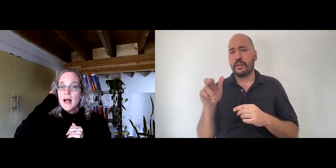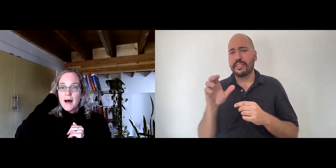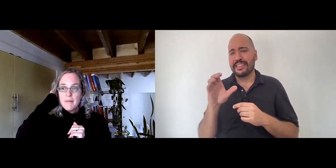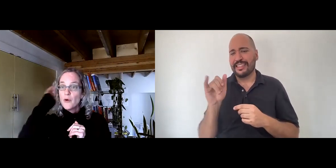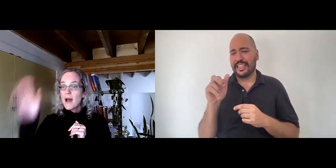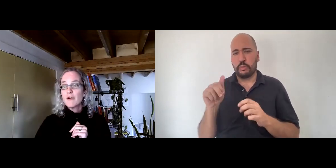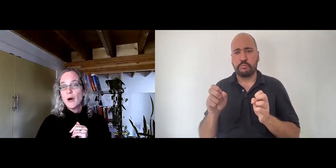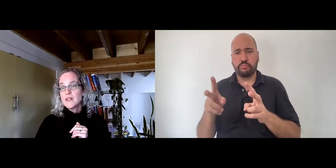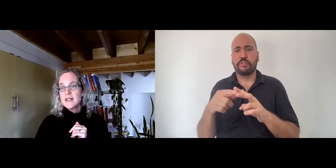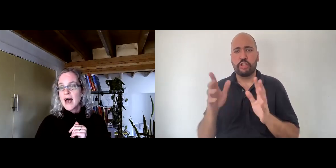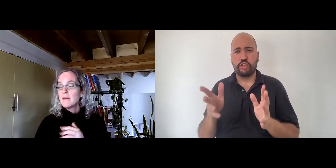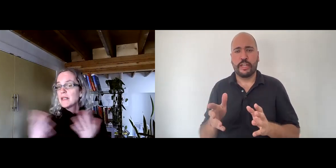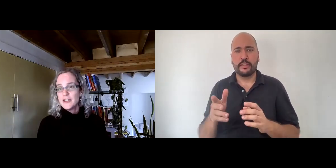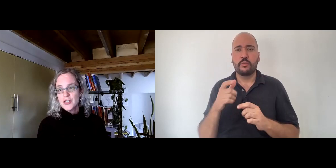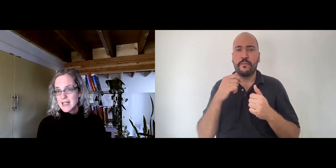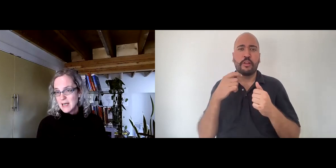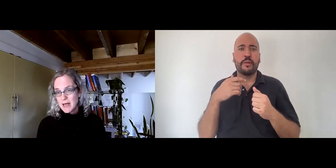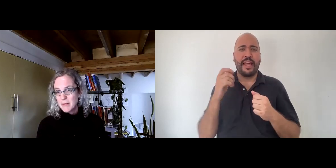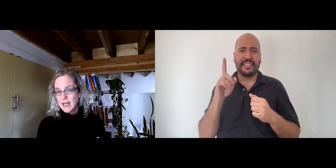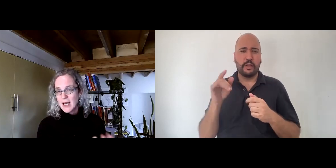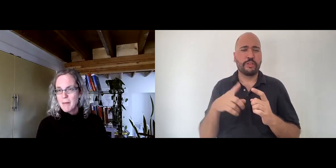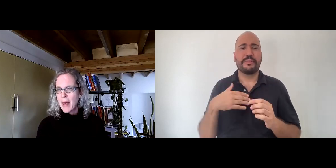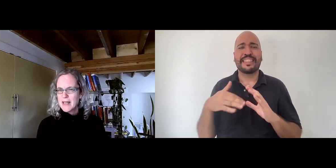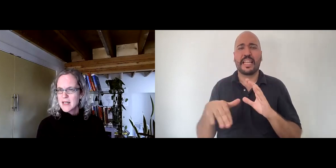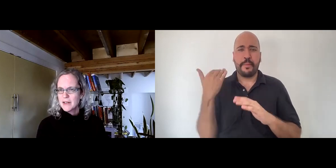Whoever posted that. Please just email me. I'm happy to look around in the rules answer that question.